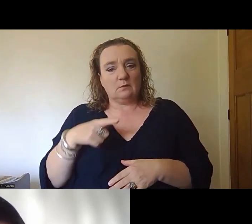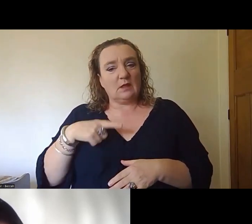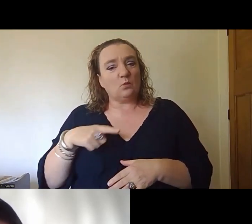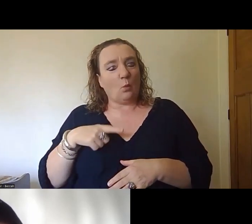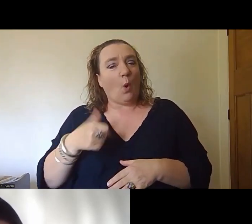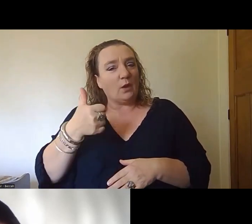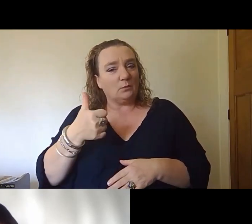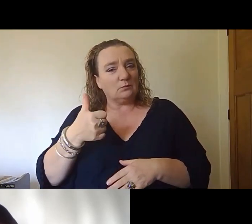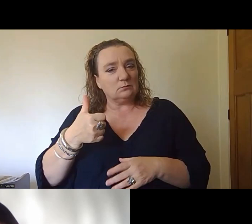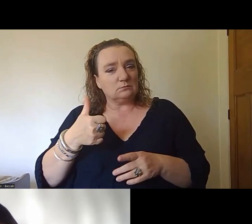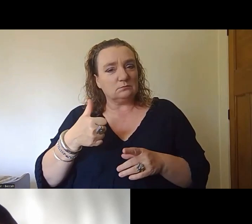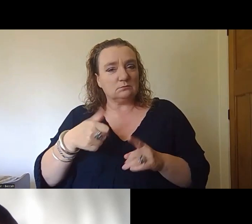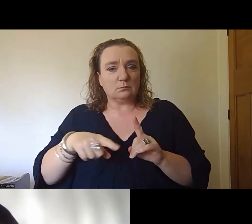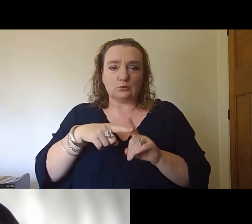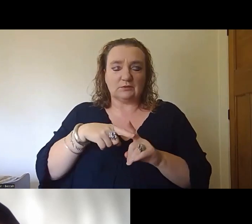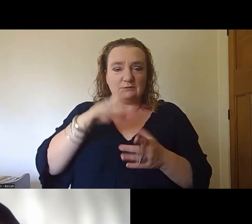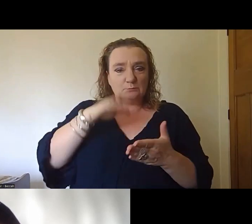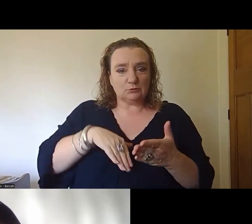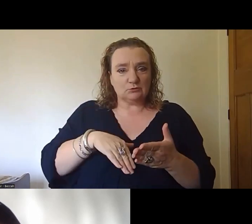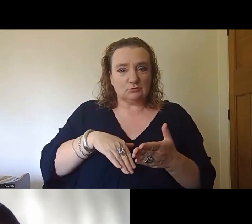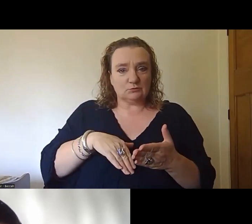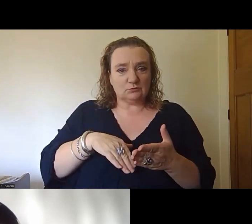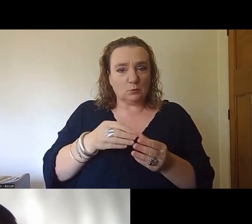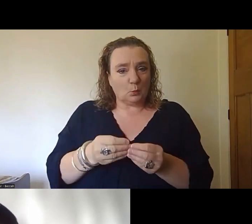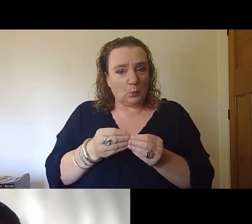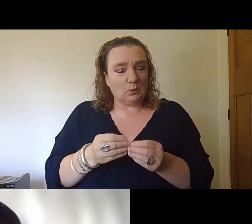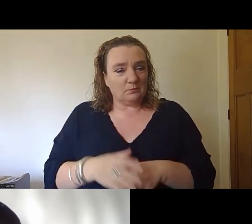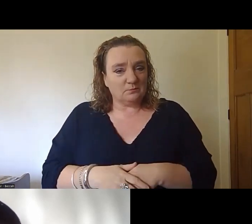it was good for me to go to a mainstream school.